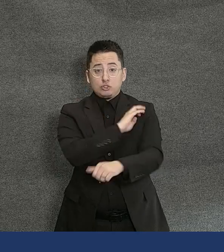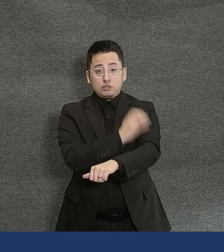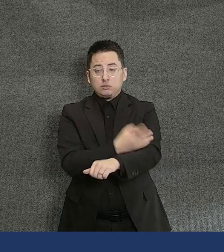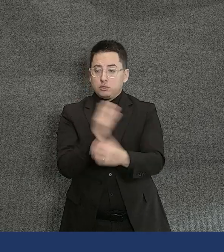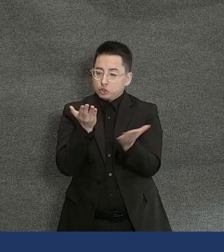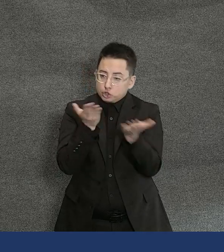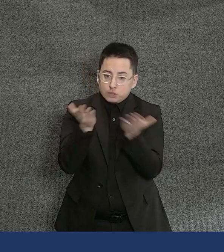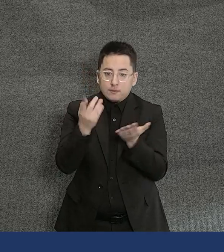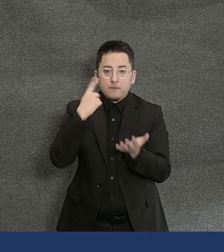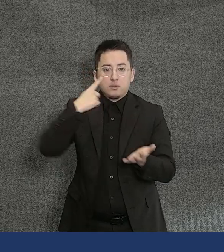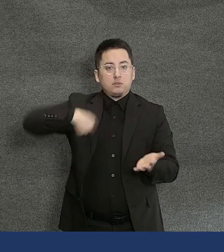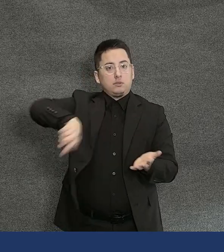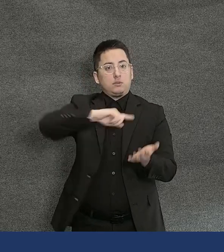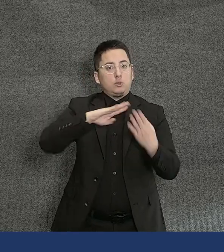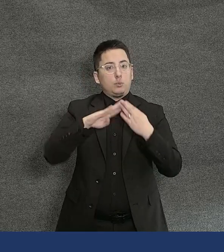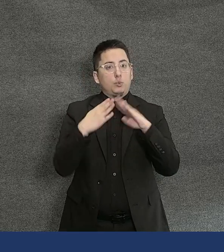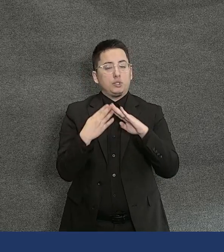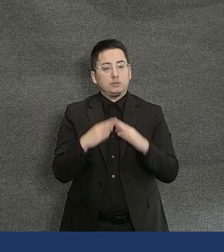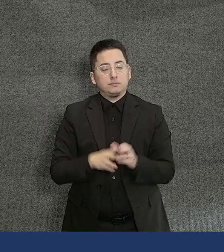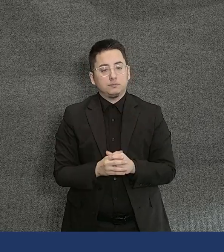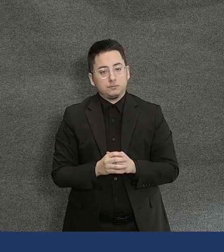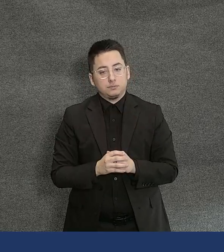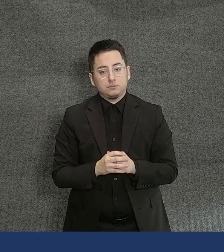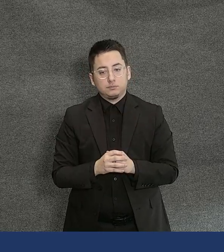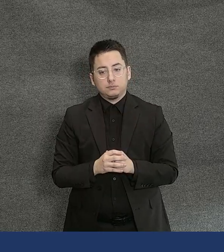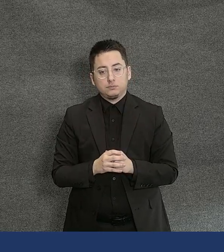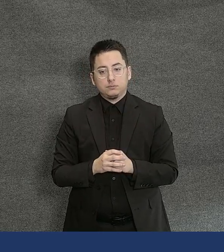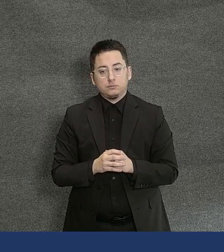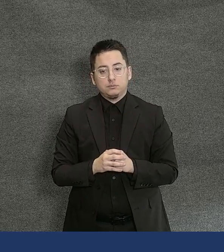We know that through barriers in the system, every single one